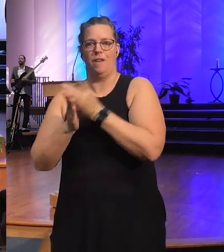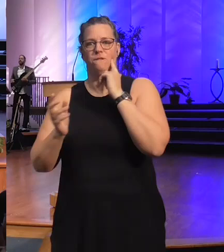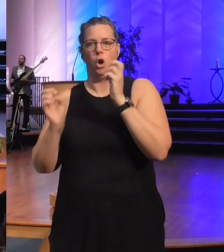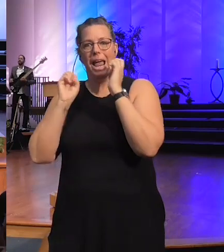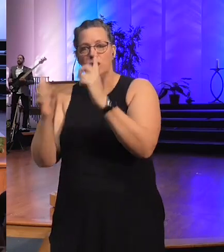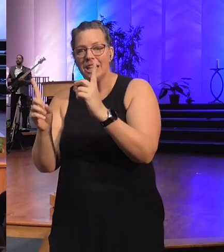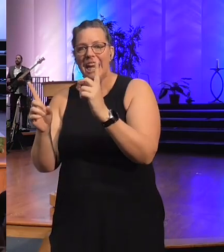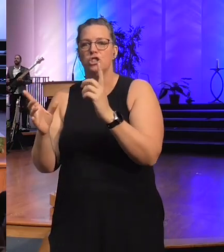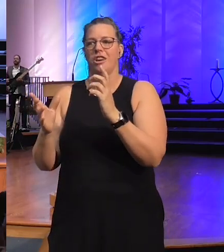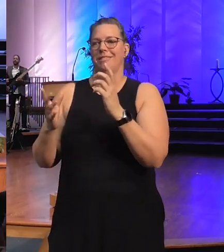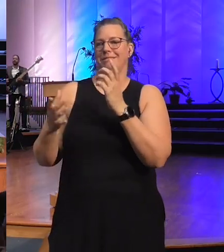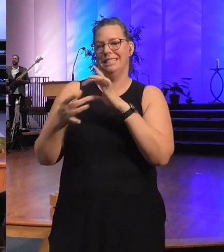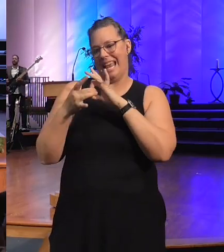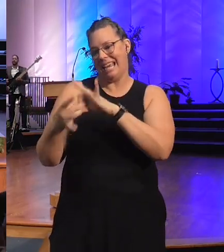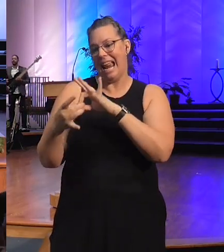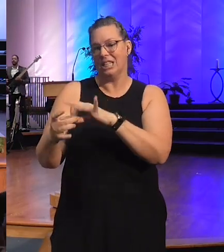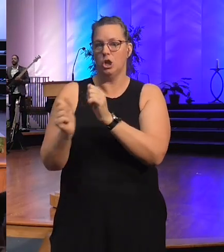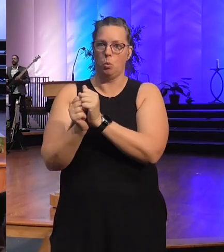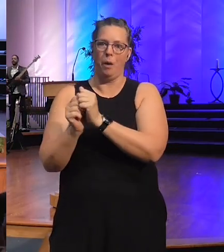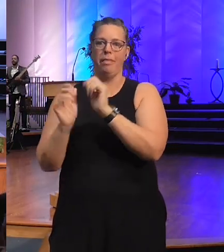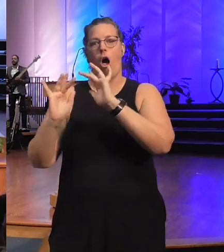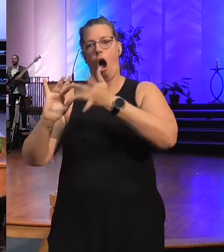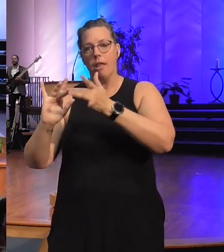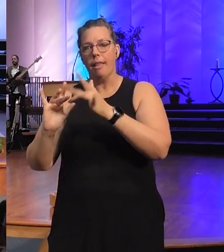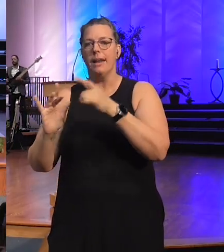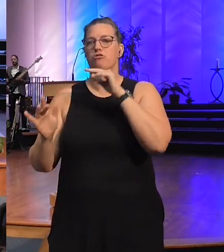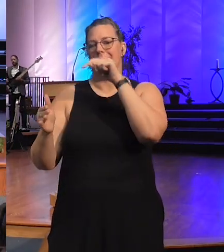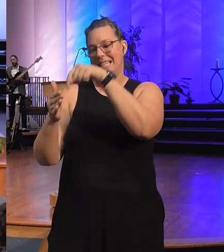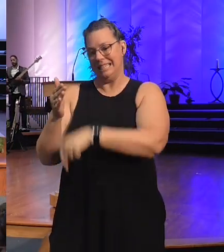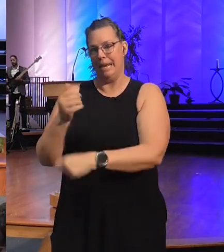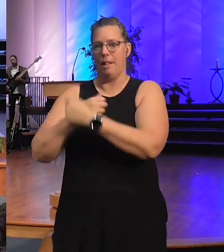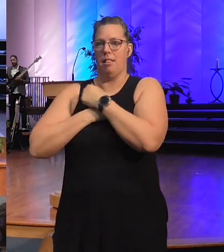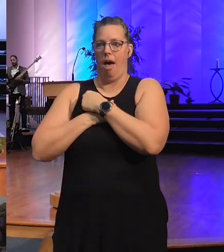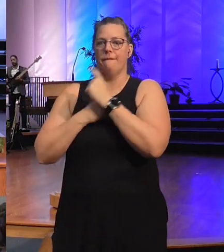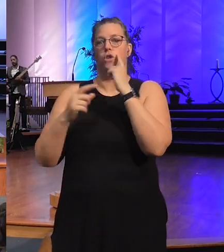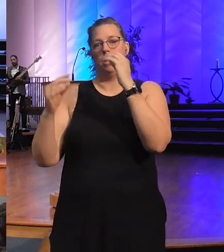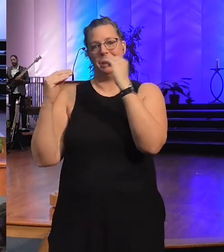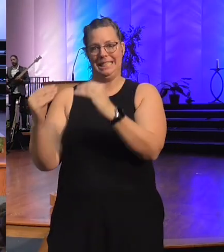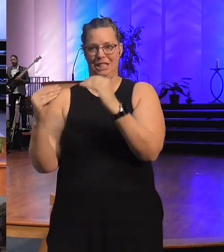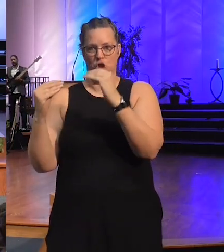connected with our online folks and and and a deep love for our our teaching and scheduling